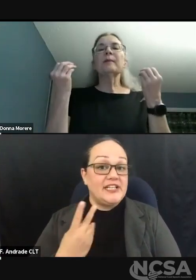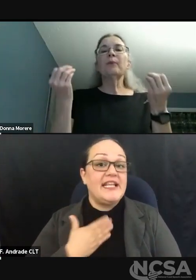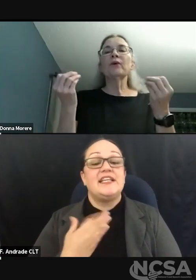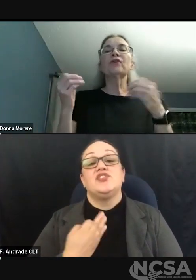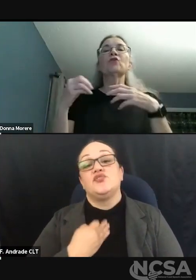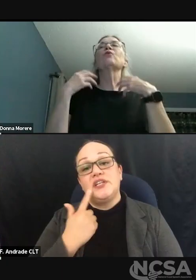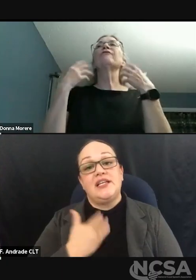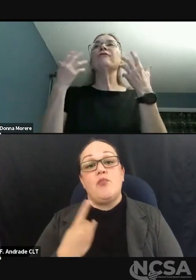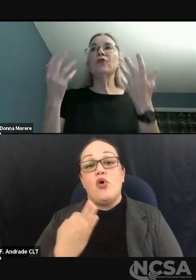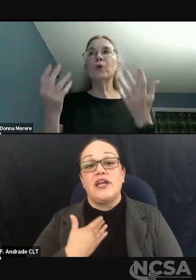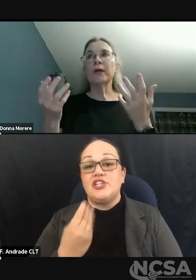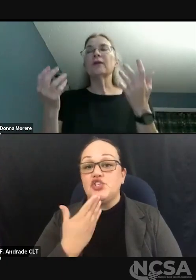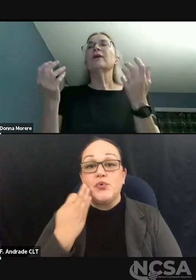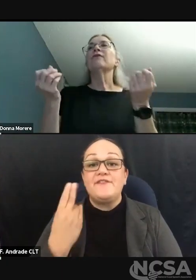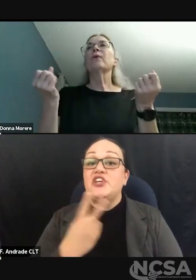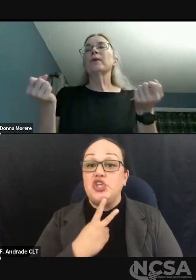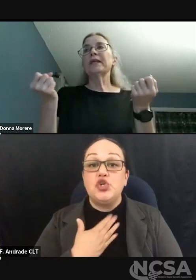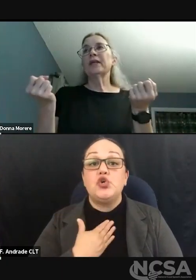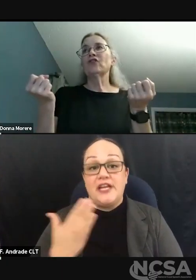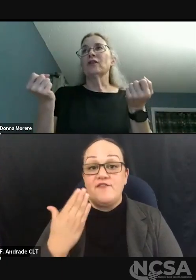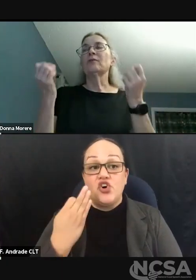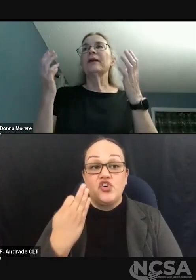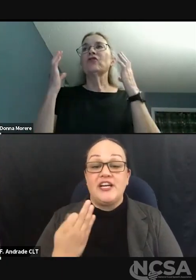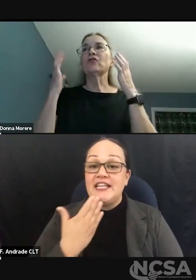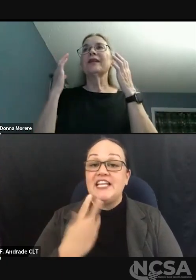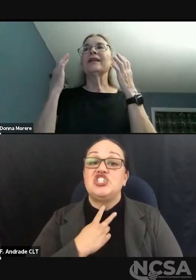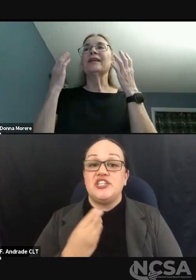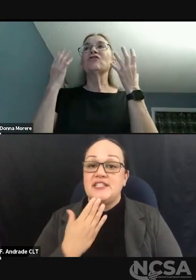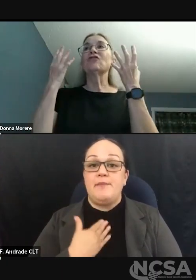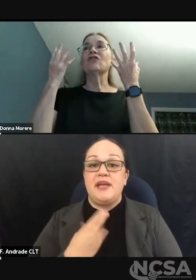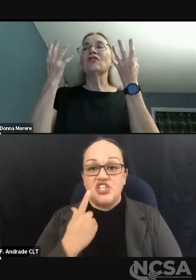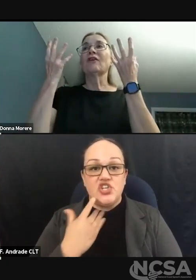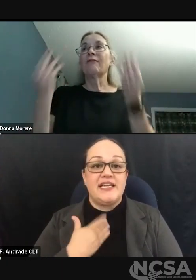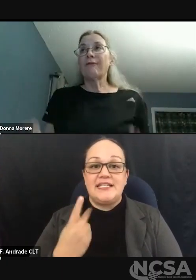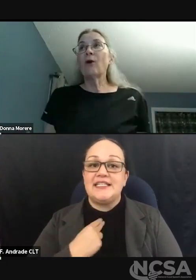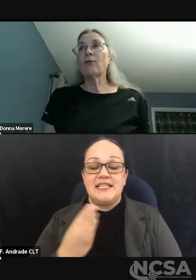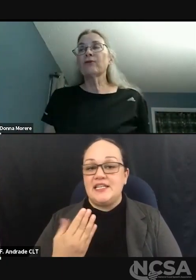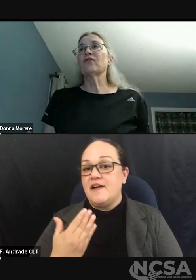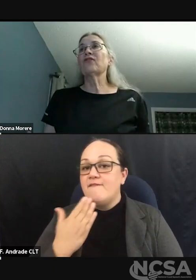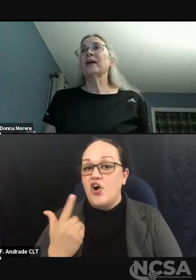important to review it for retention to make sure that it doesn't just fall through the sand.